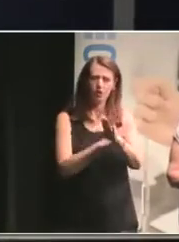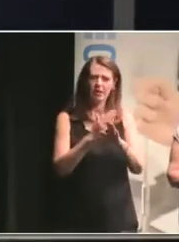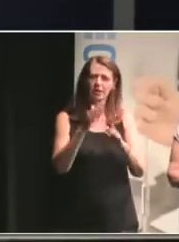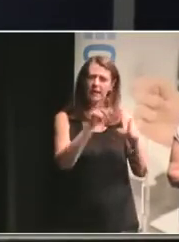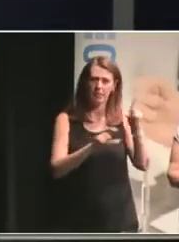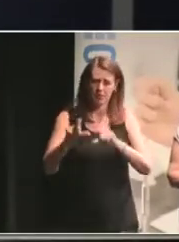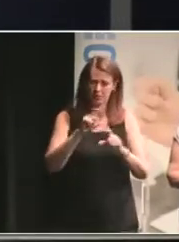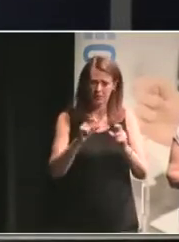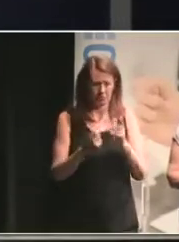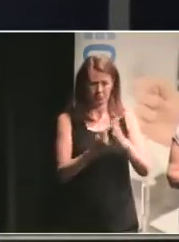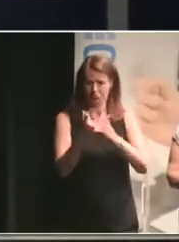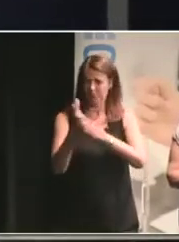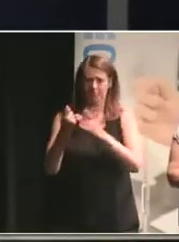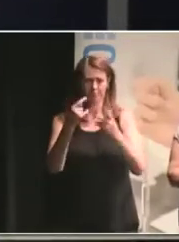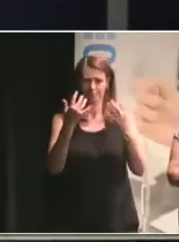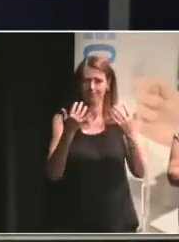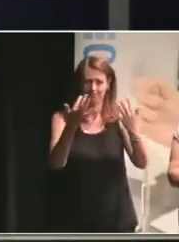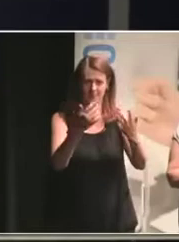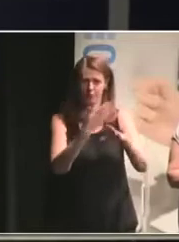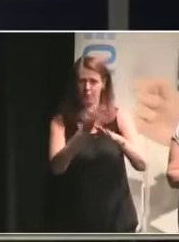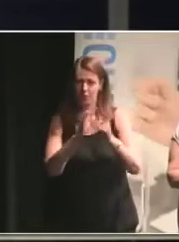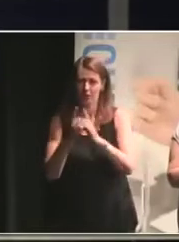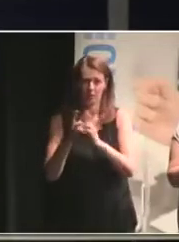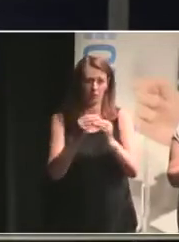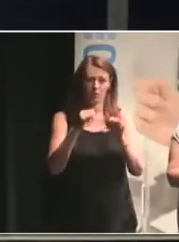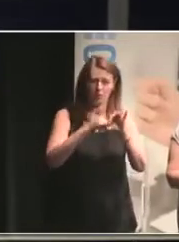world's innovations in terms of some of our pharmaceuticals, household products,